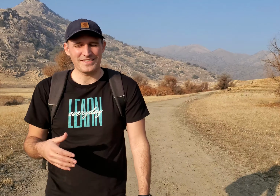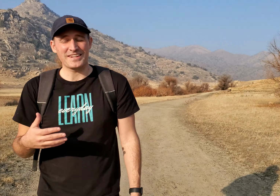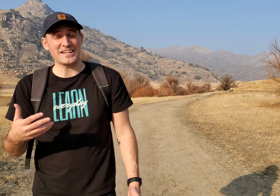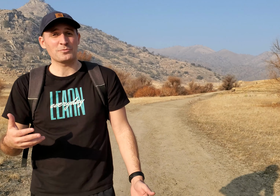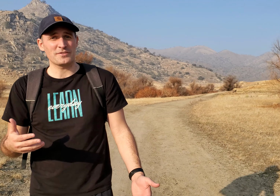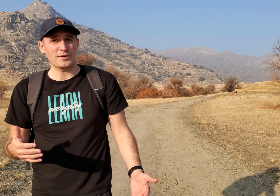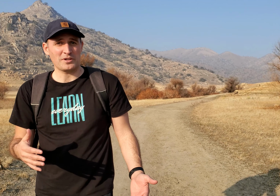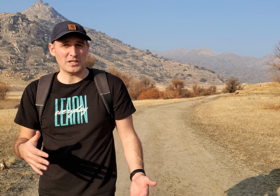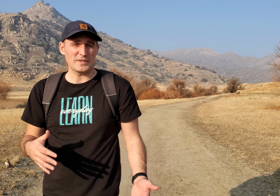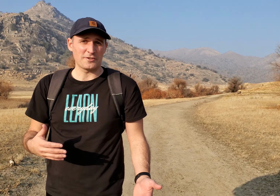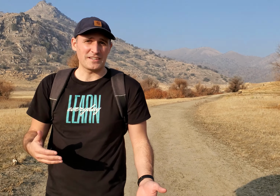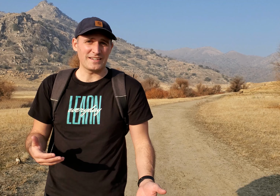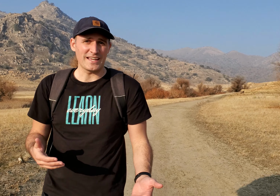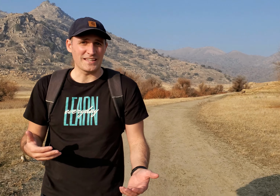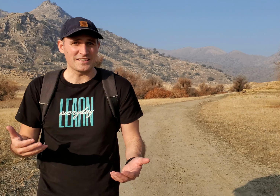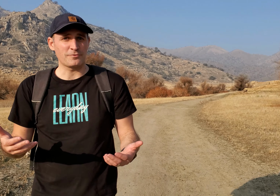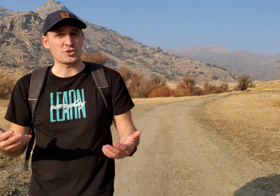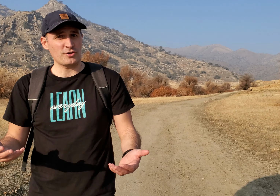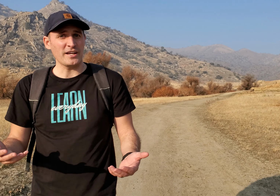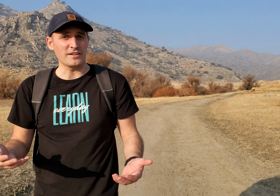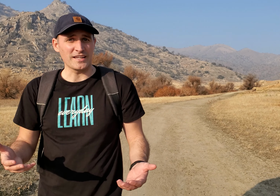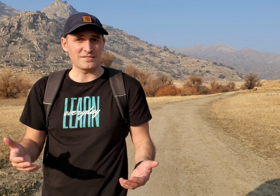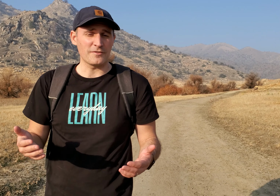The next word that we're going to be learning today is for trail and so if